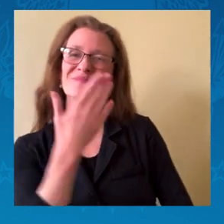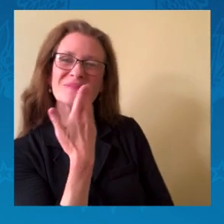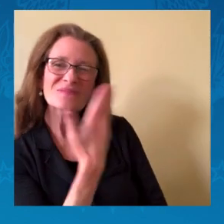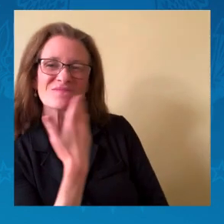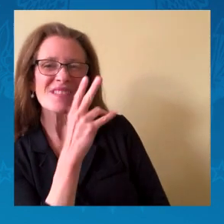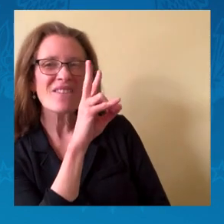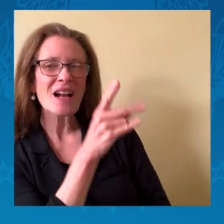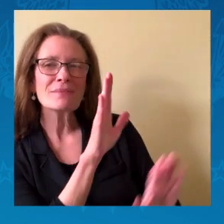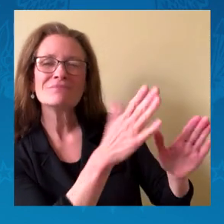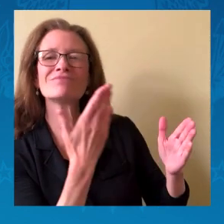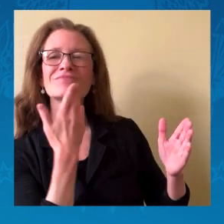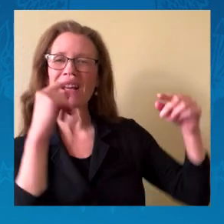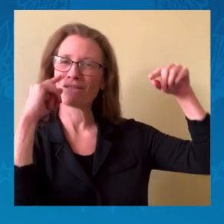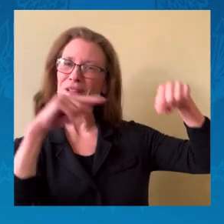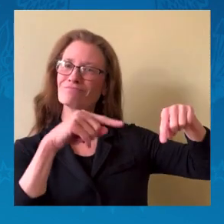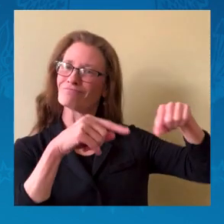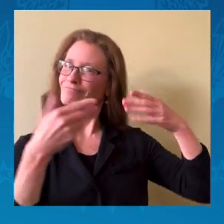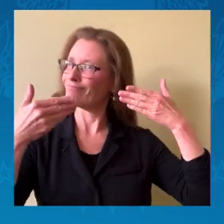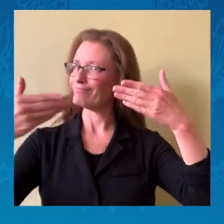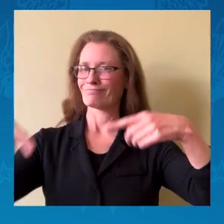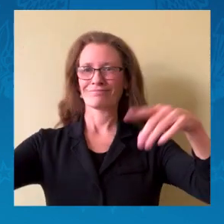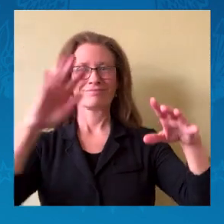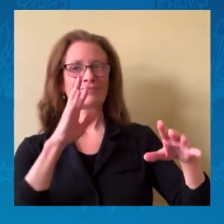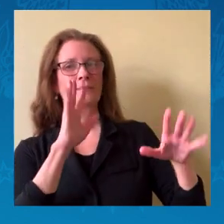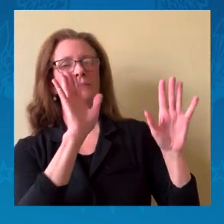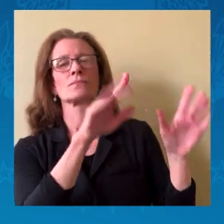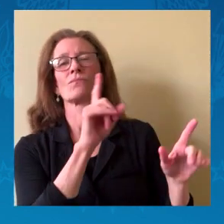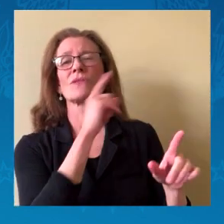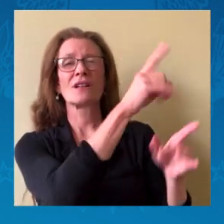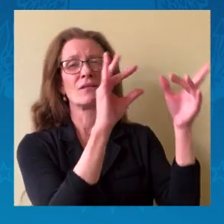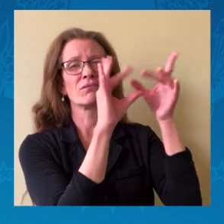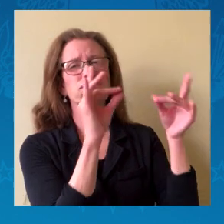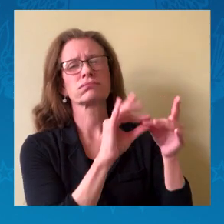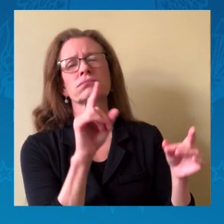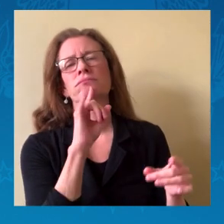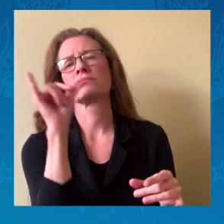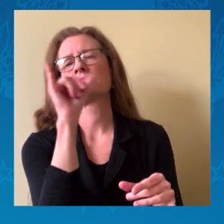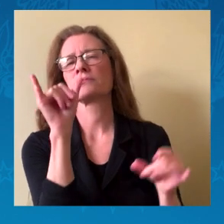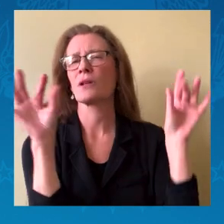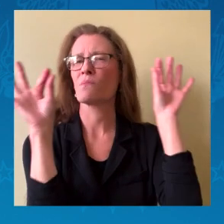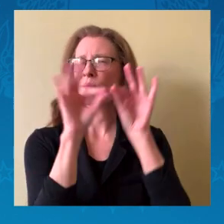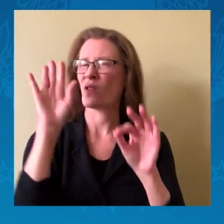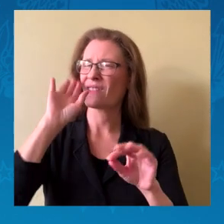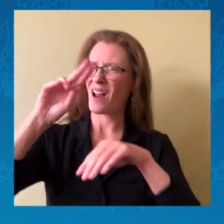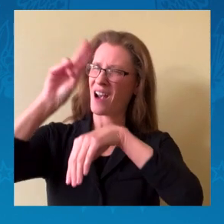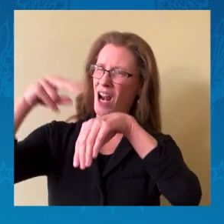which is, as you said, so vital to our national security and also our economic security.